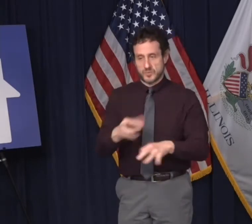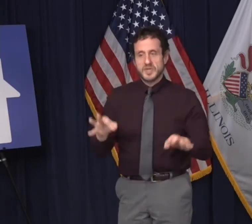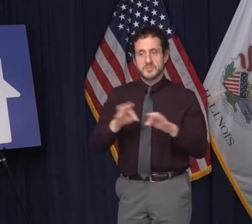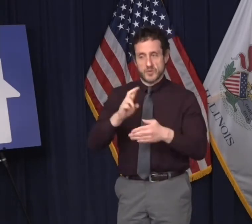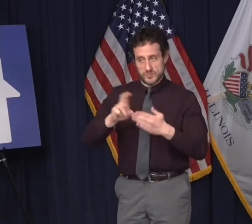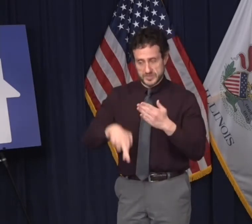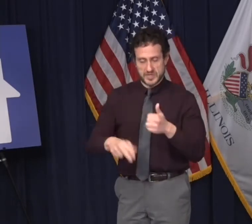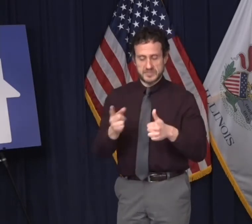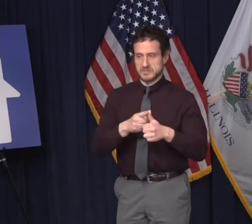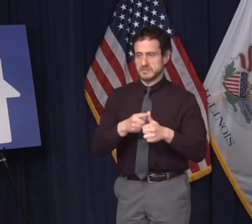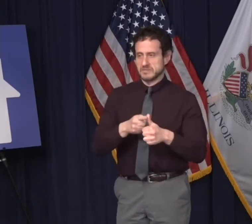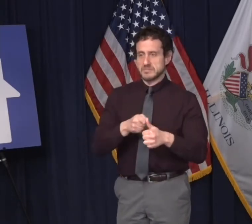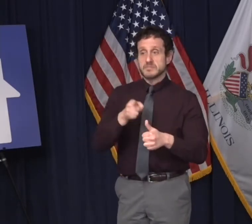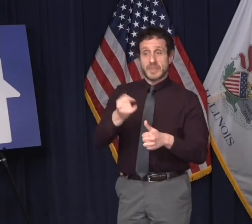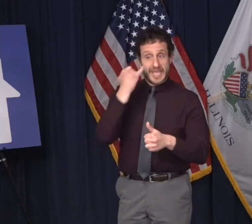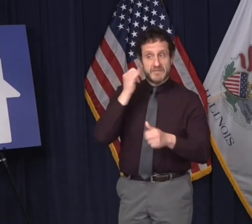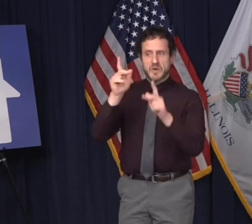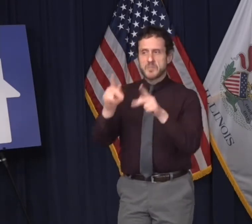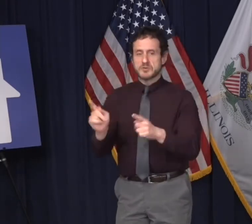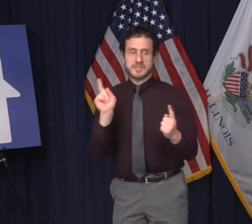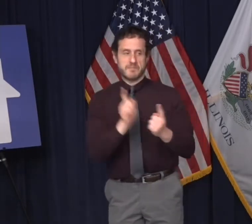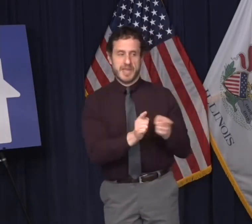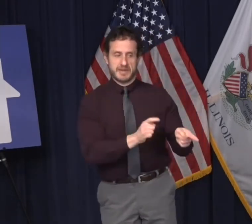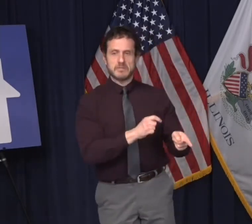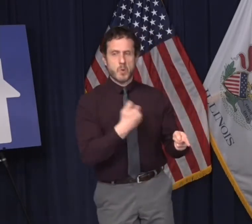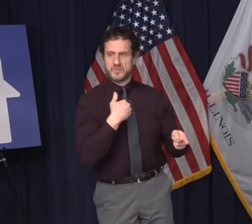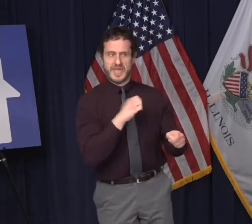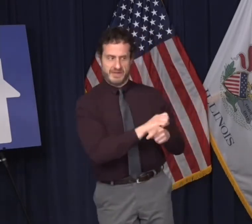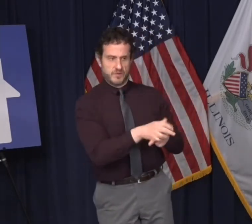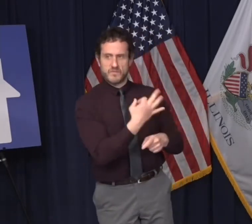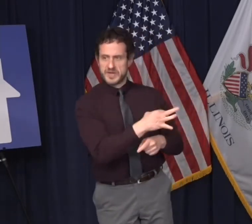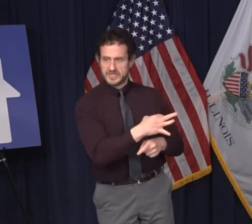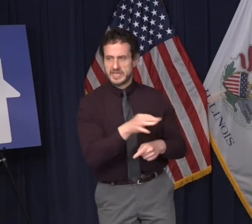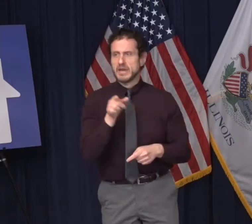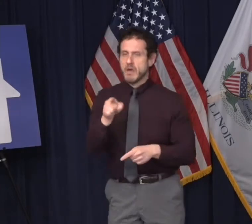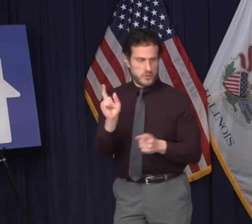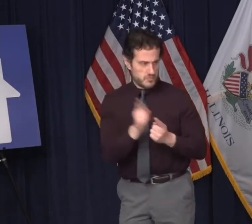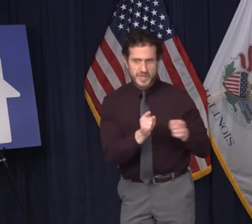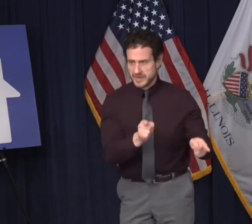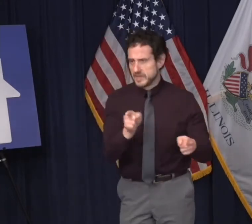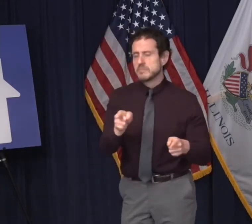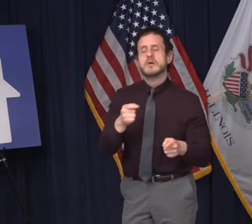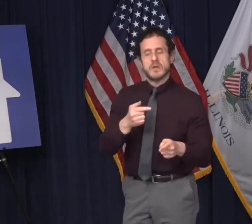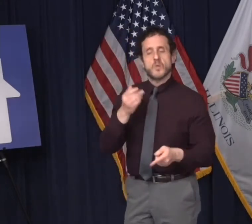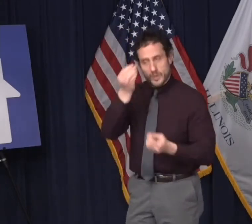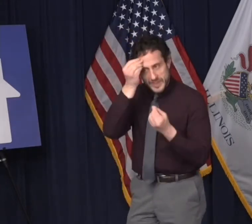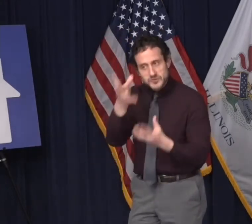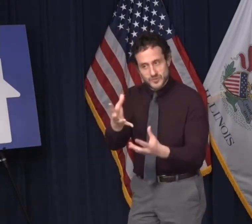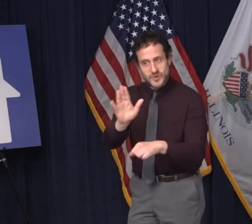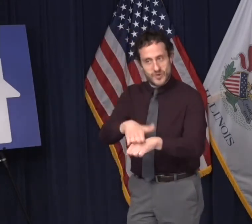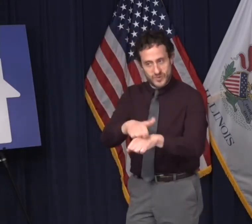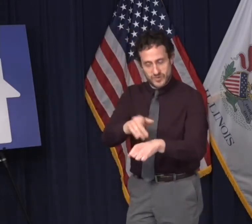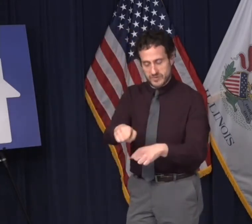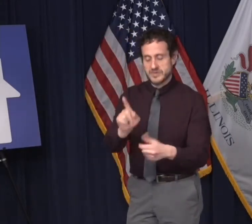THINGS. ONE, NOTIFY THEM THAT THEY HAVE RECENTLY BEEN IN PROXIMITY OF